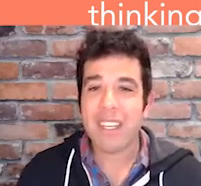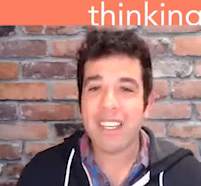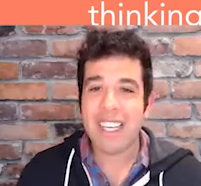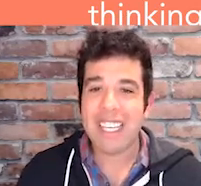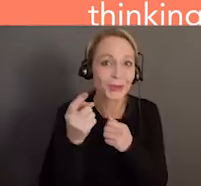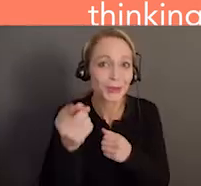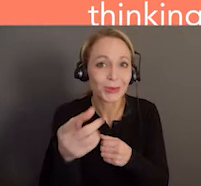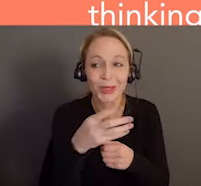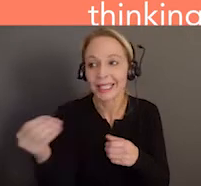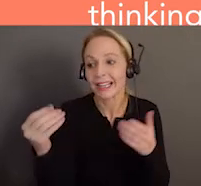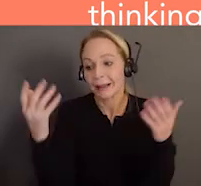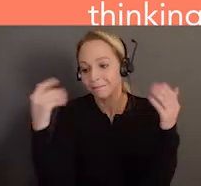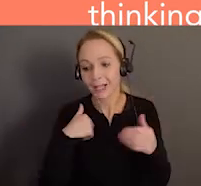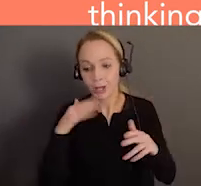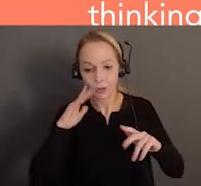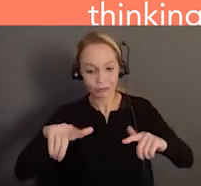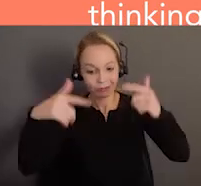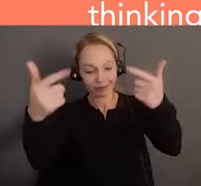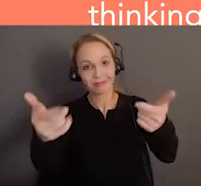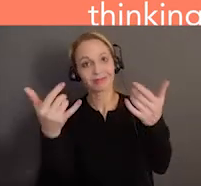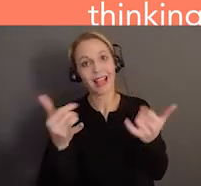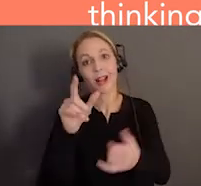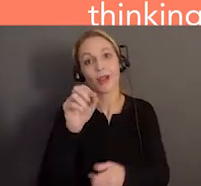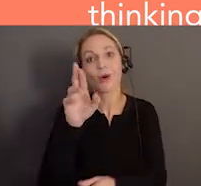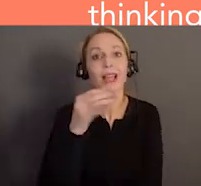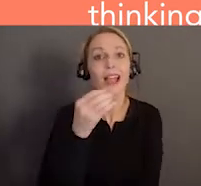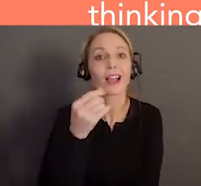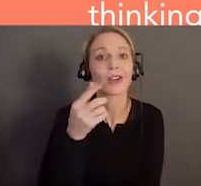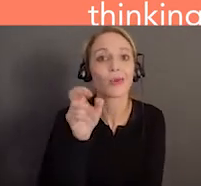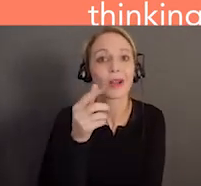THINKING AND EXCITED TO BE ON THIS JOURNEY WITH YOU AND